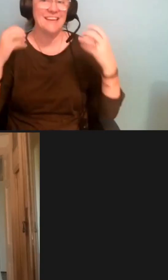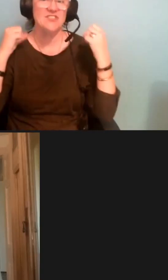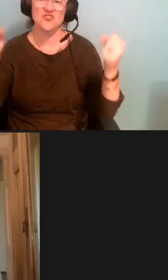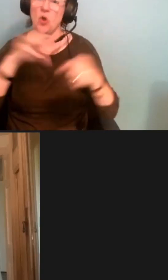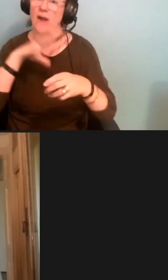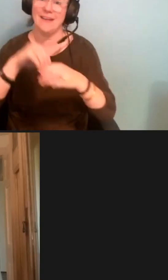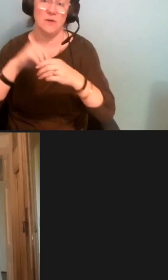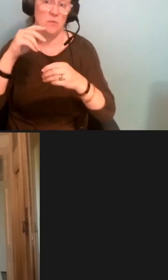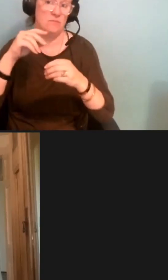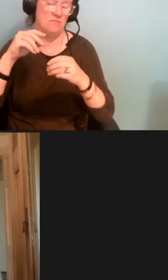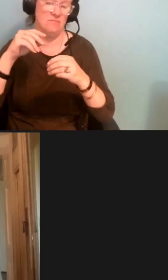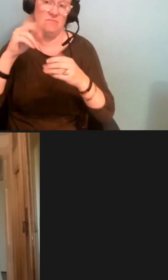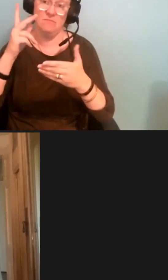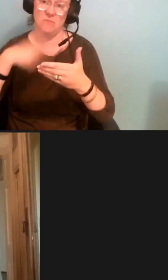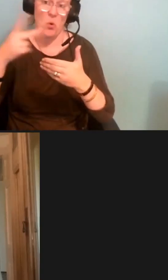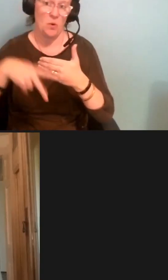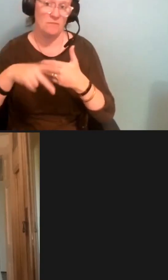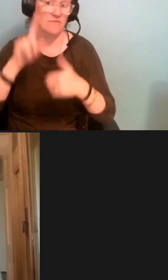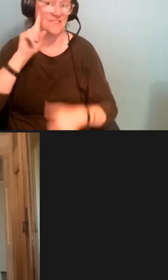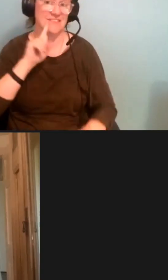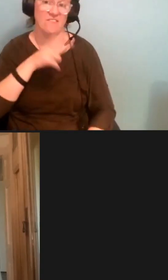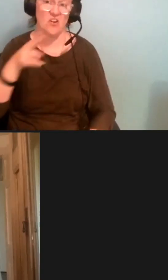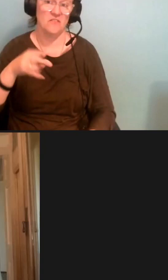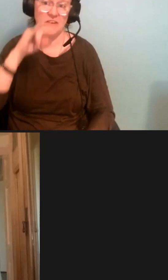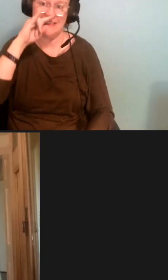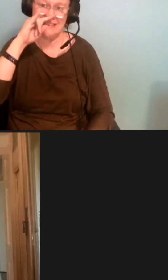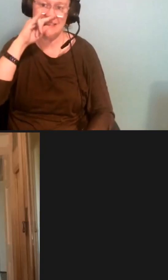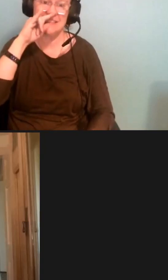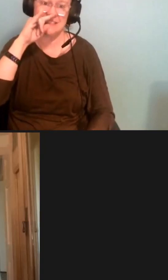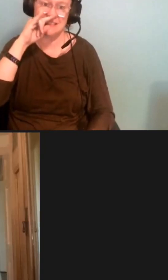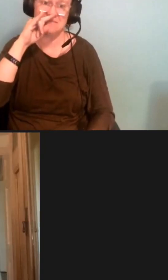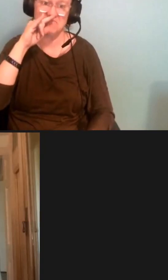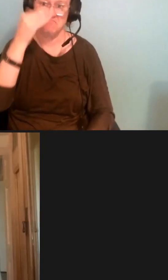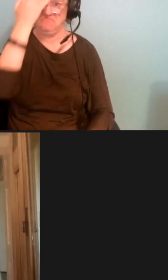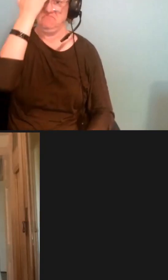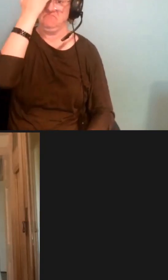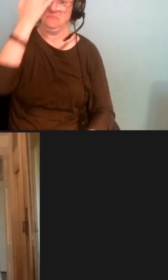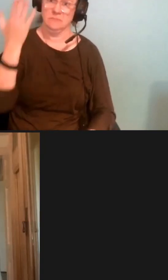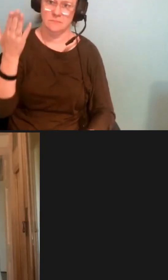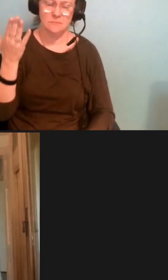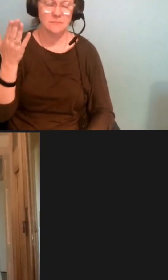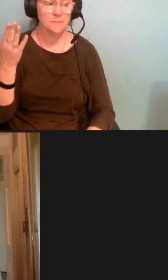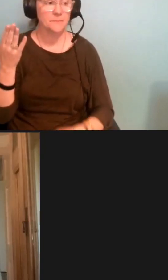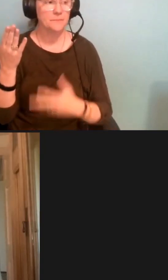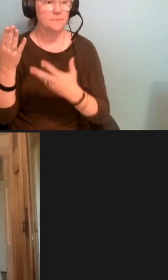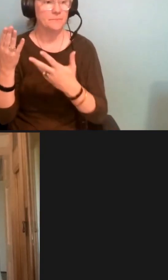children who are differenter hard of hearing and those are the ones I'm mainly aware of but I'm sure there's also very strong intervention programs